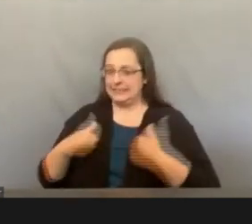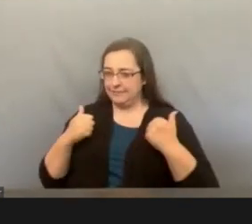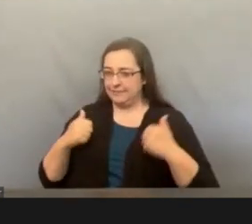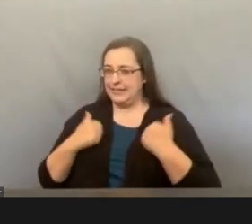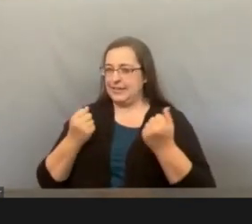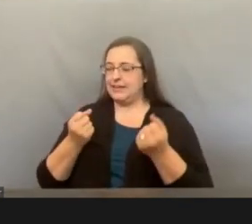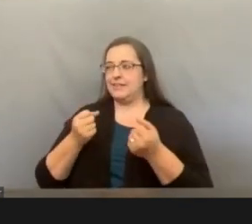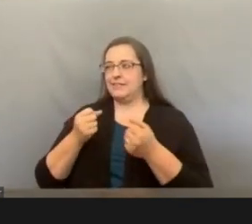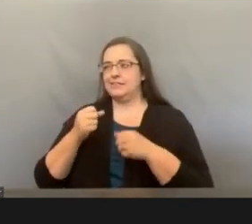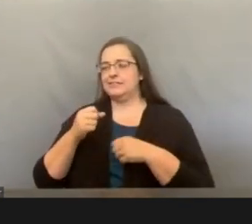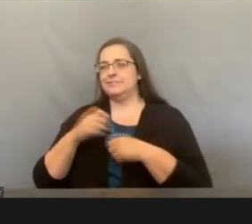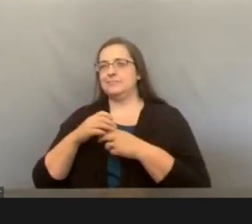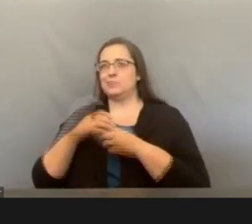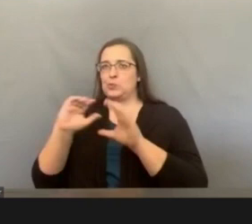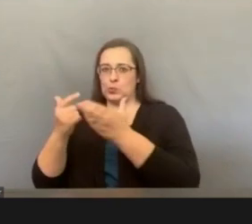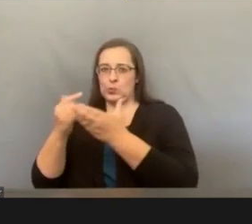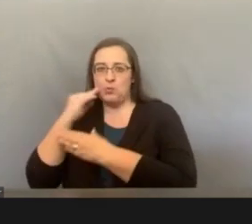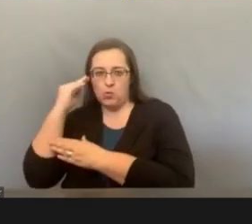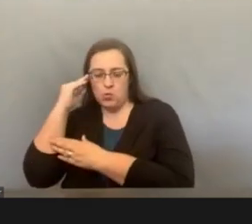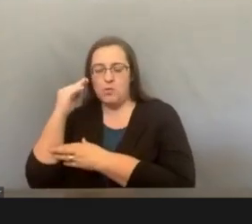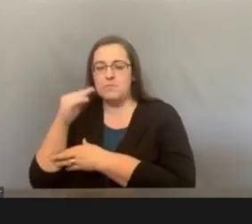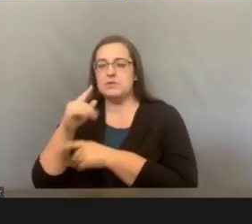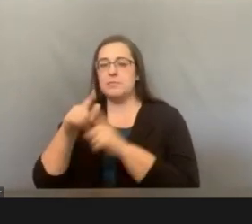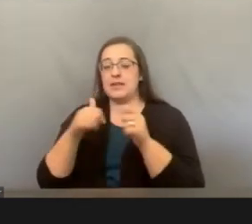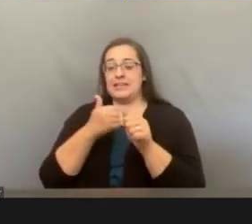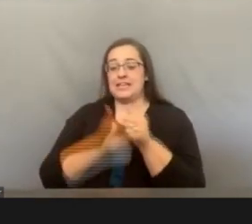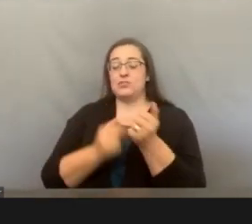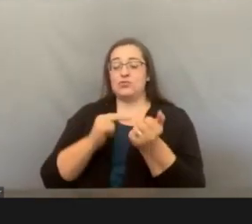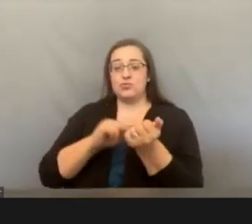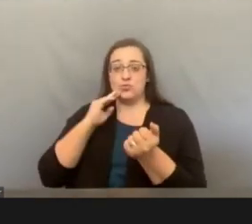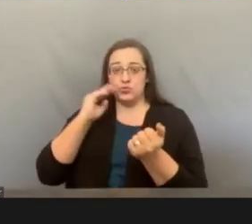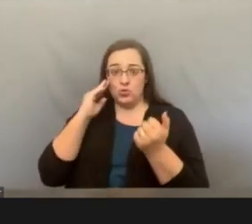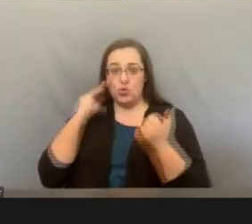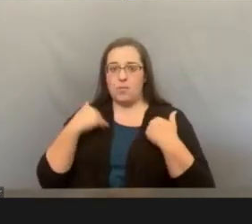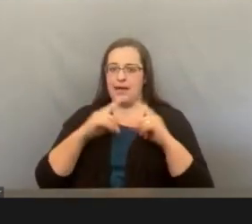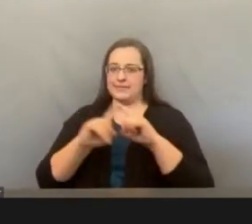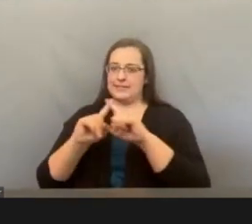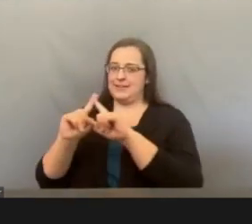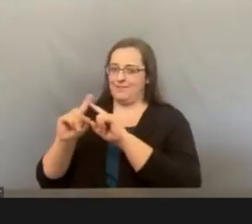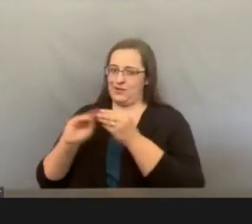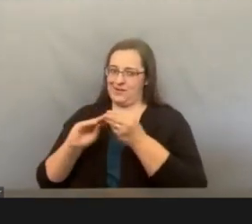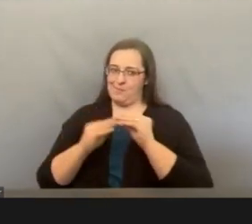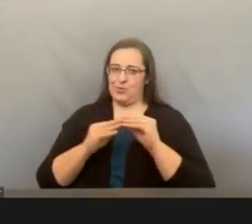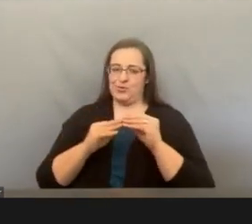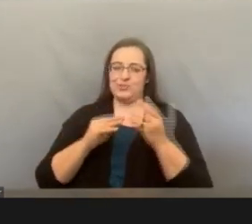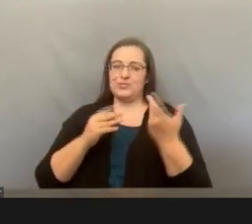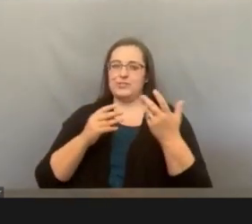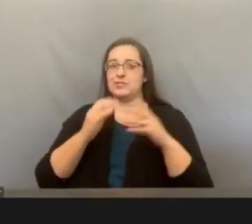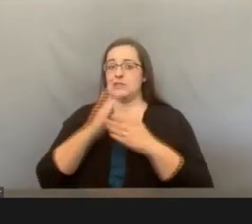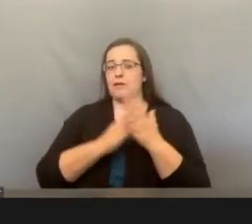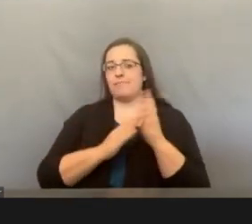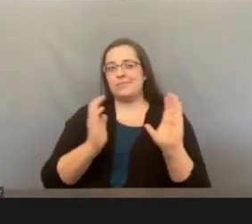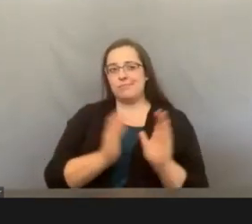EXPECT RESULTS FROM THIS TEST? THERE ARE AROUND 14 NURSING HOMES I WOULD HAVE TO GET